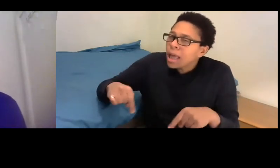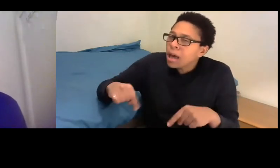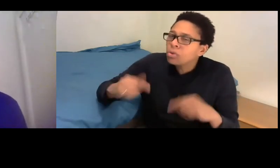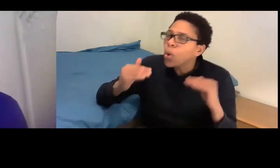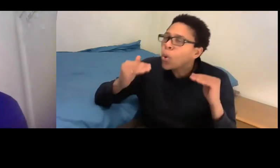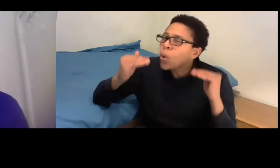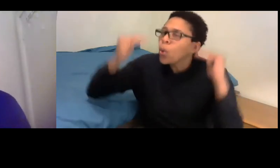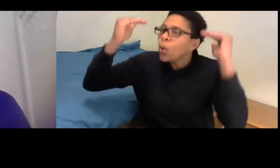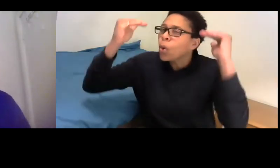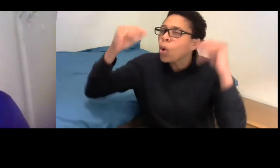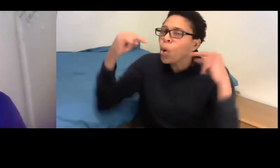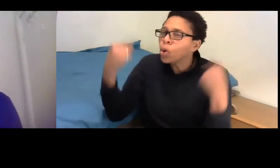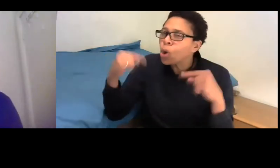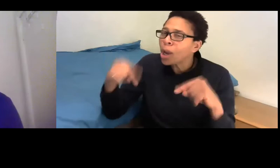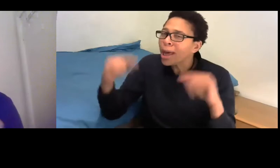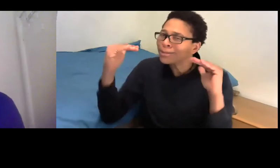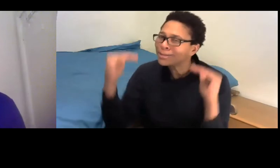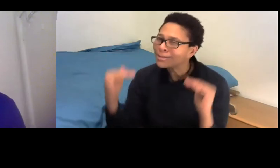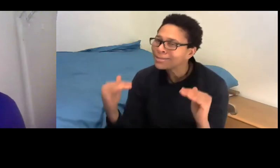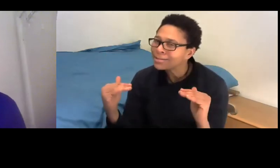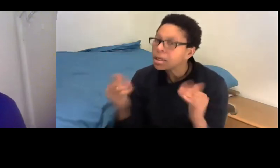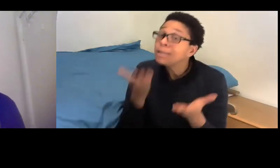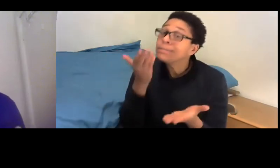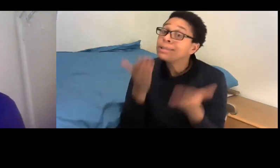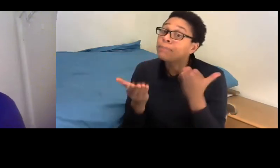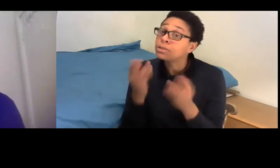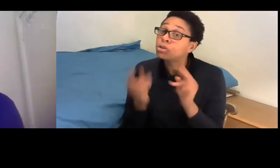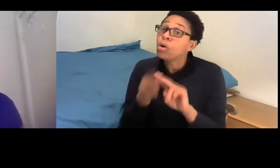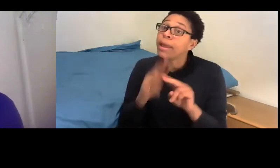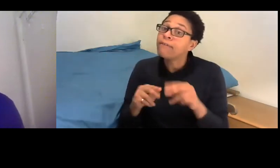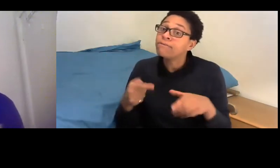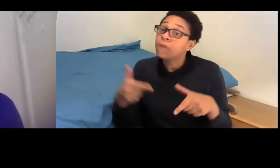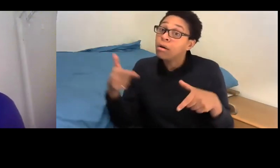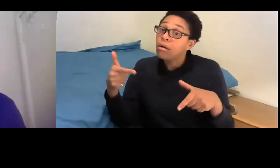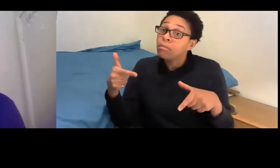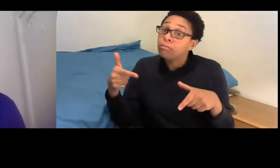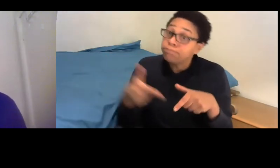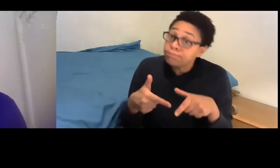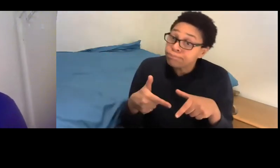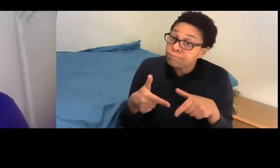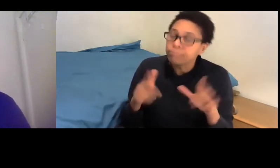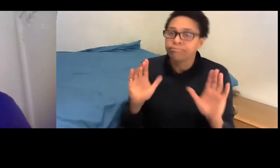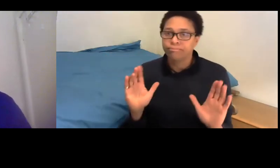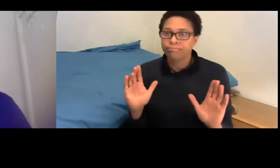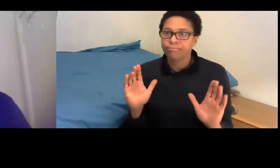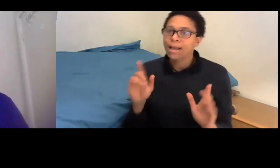happened. And there were different gradations of punishments depending on people's status. So were you a